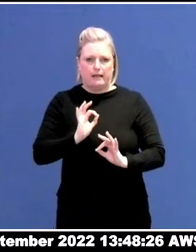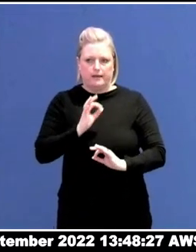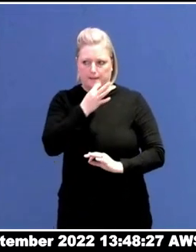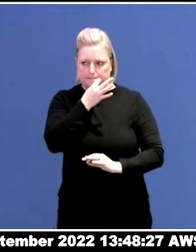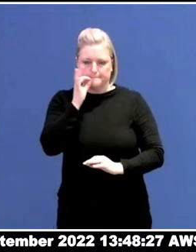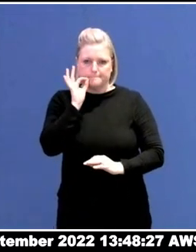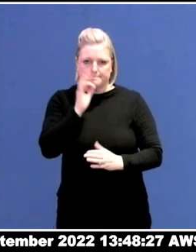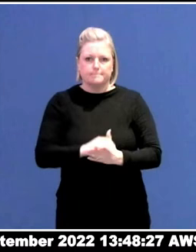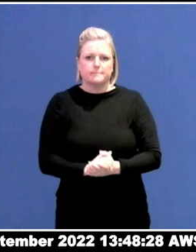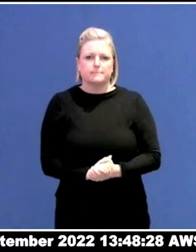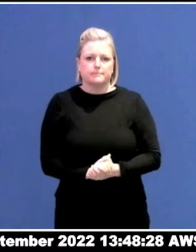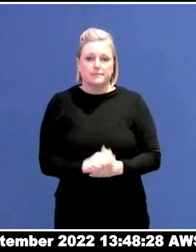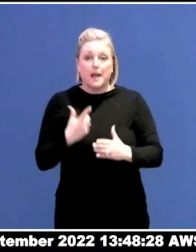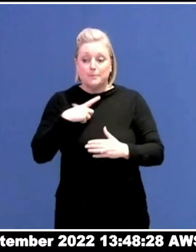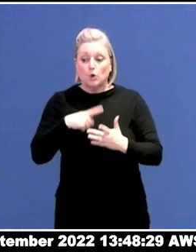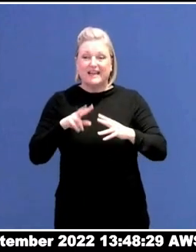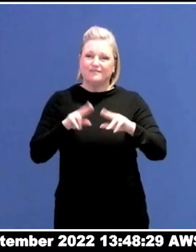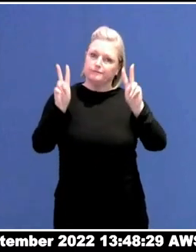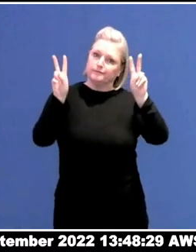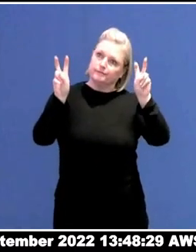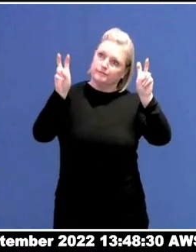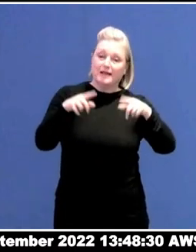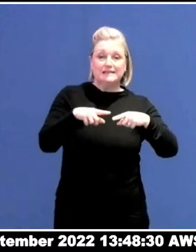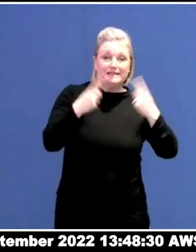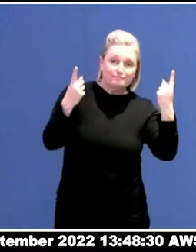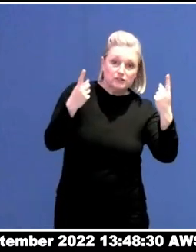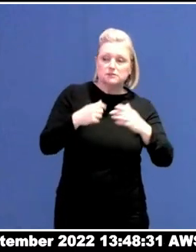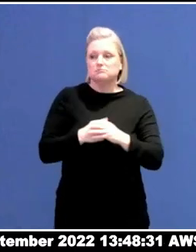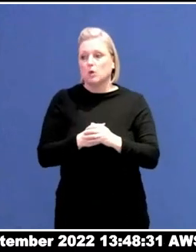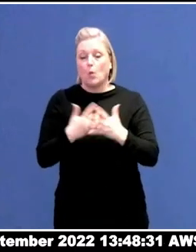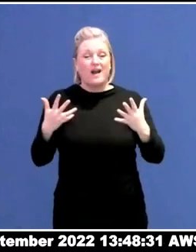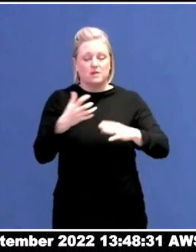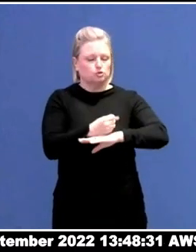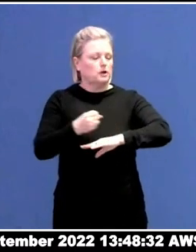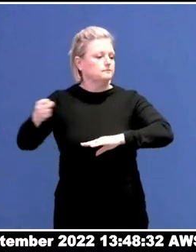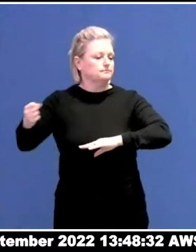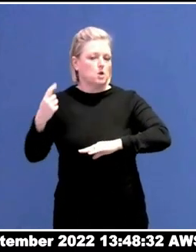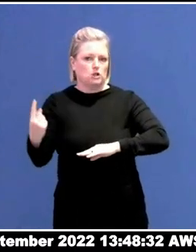If they are different, not able-bodied, then they will be put in isolation. Can I just carry on -